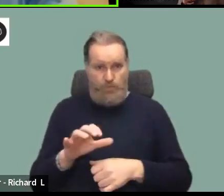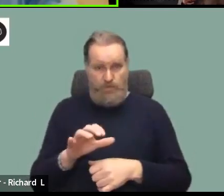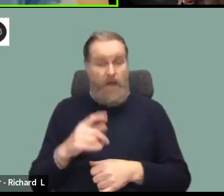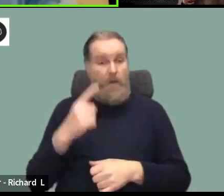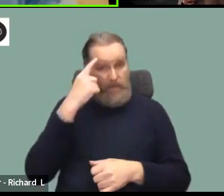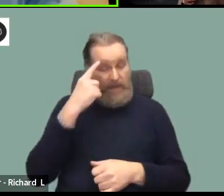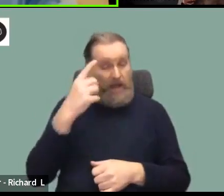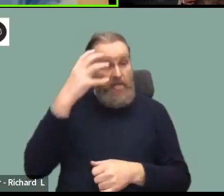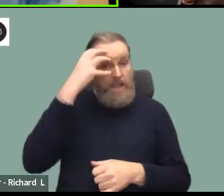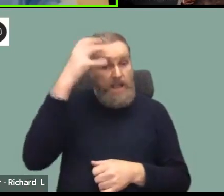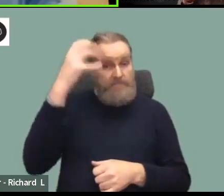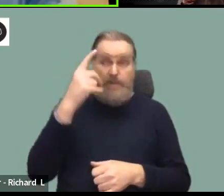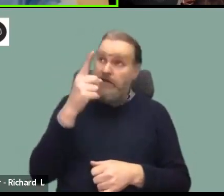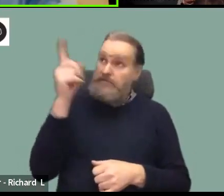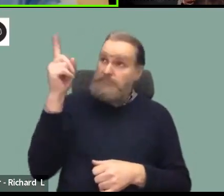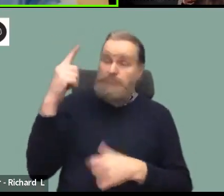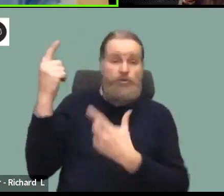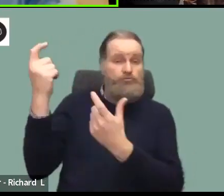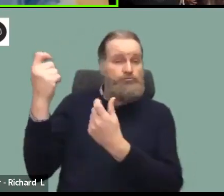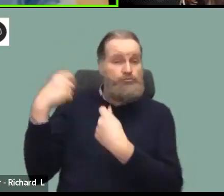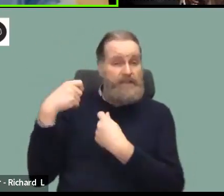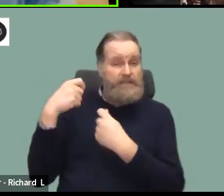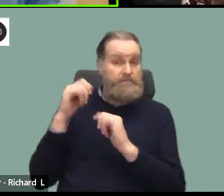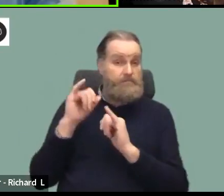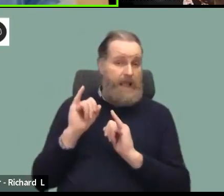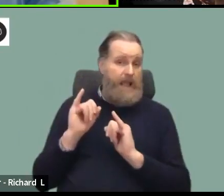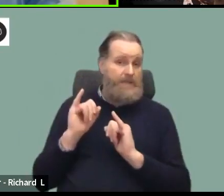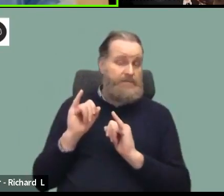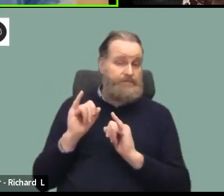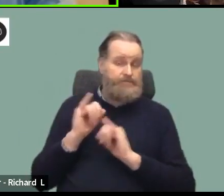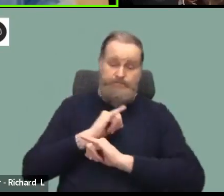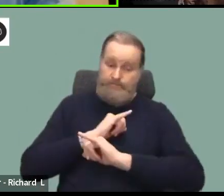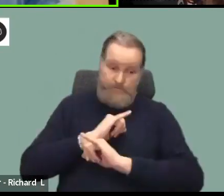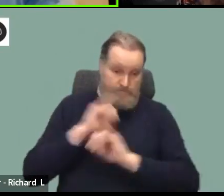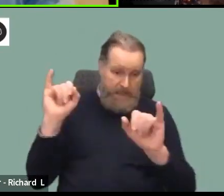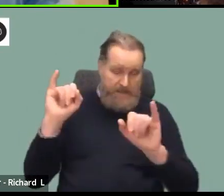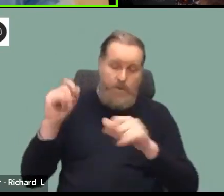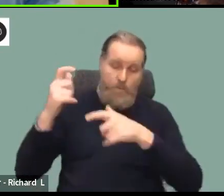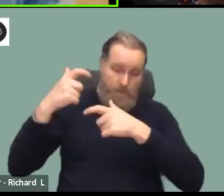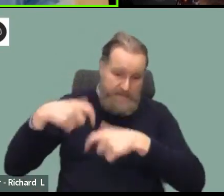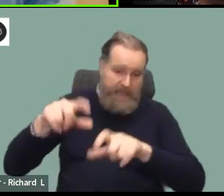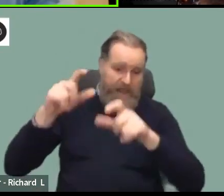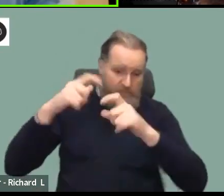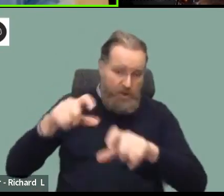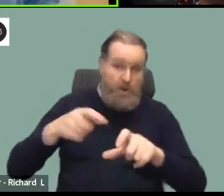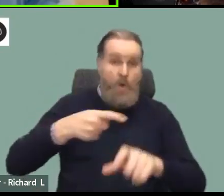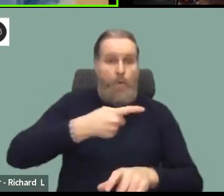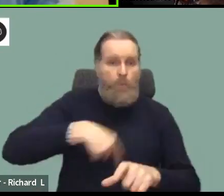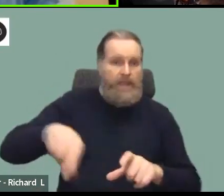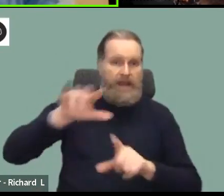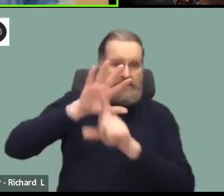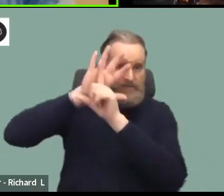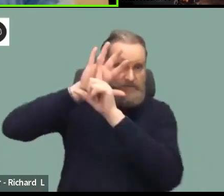We are all I think on this call, or united in believing were being treated disgracefully. continue y, and the government will continue to treat us disgracefully in as we can force